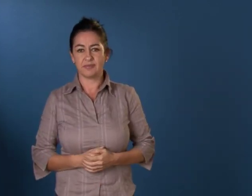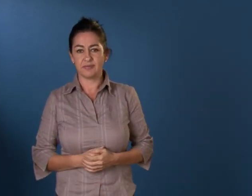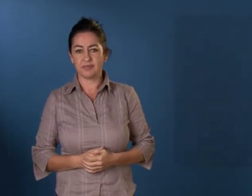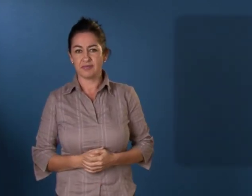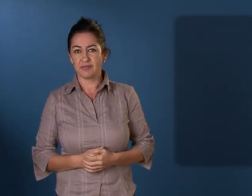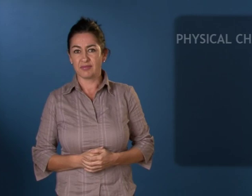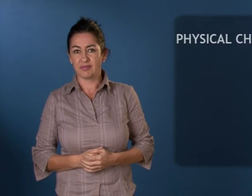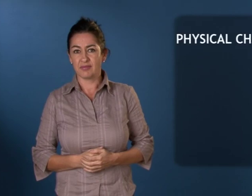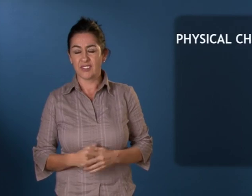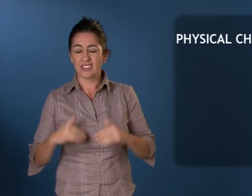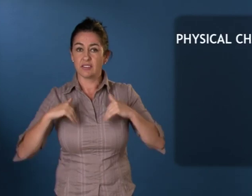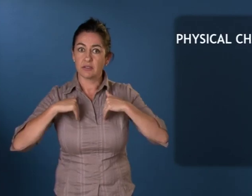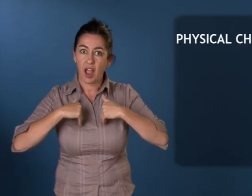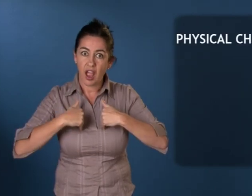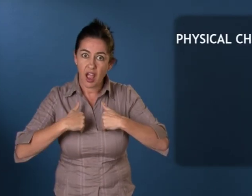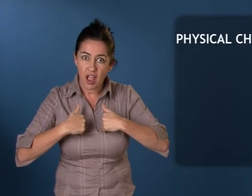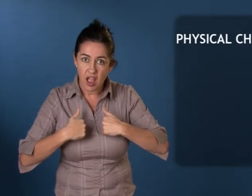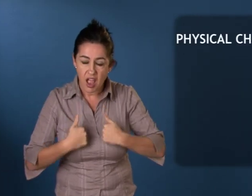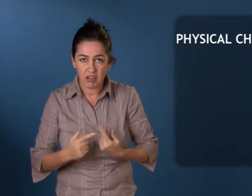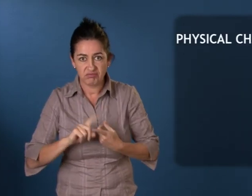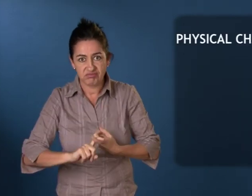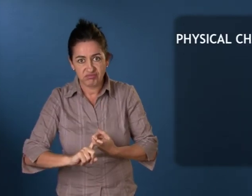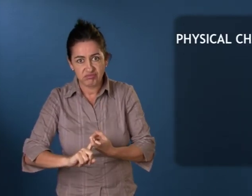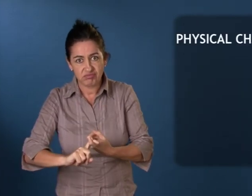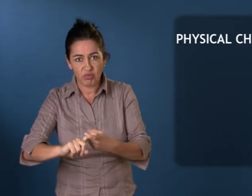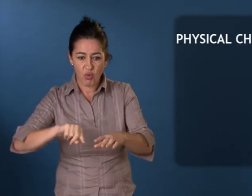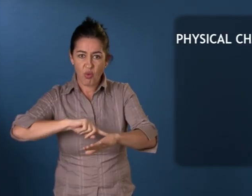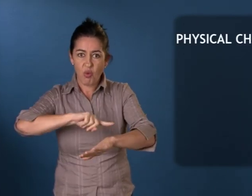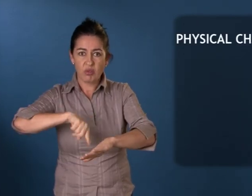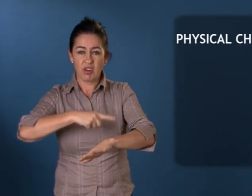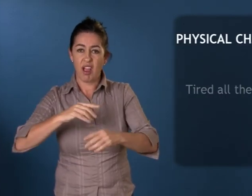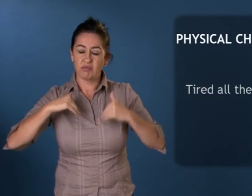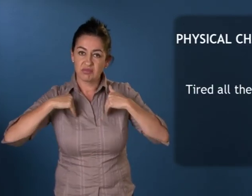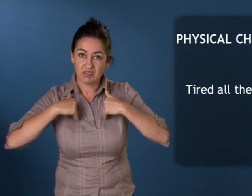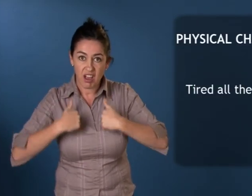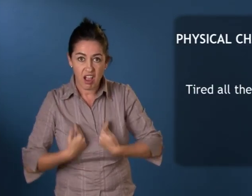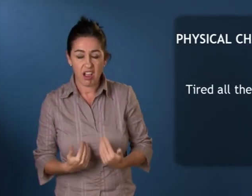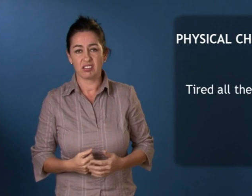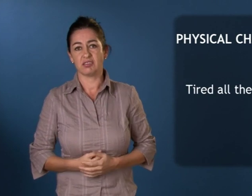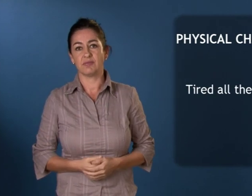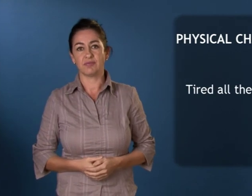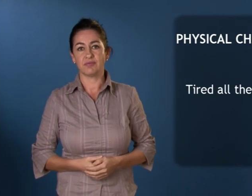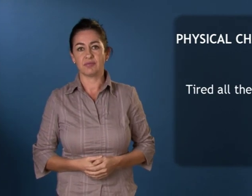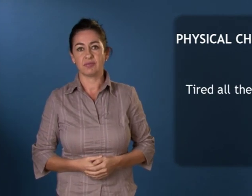The last category is physical changes. You may feel tired all the time. You could feel